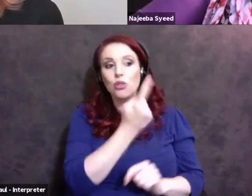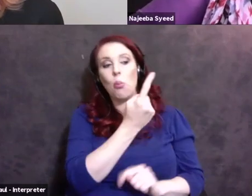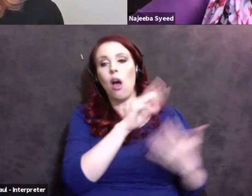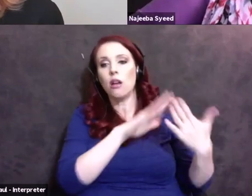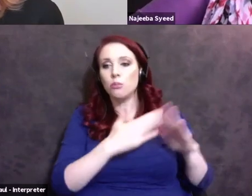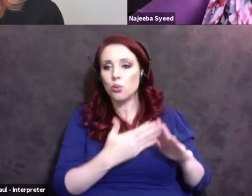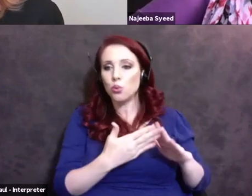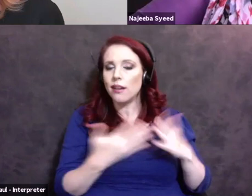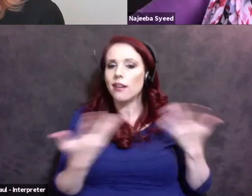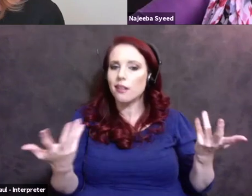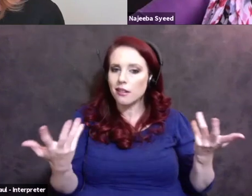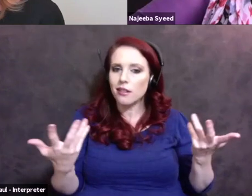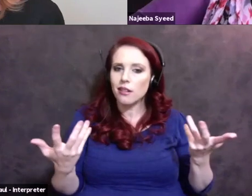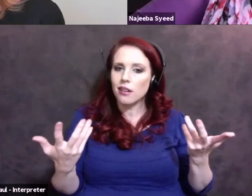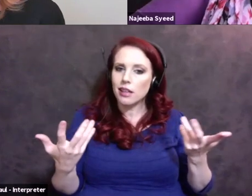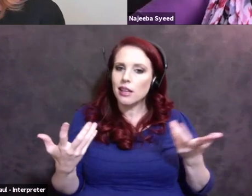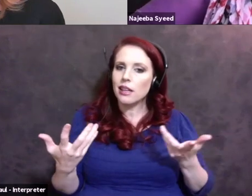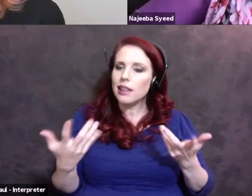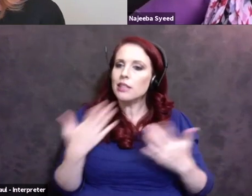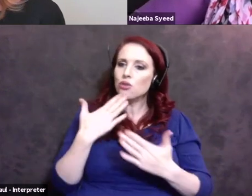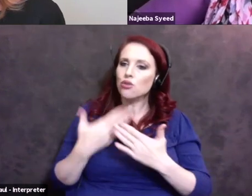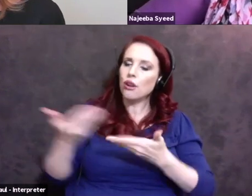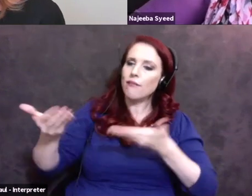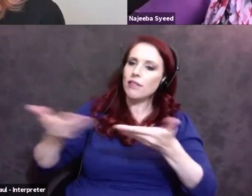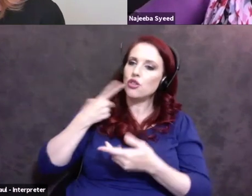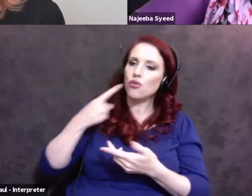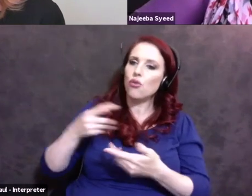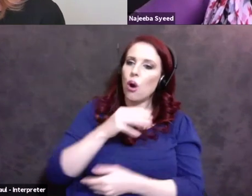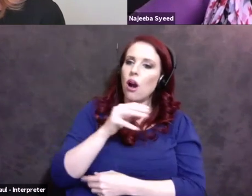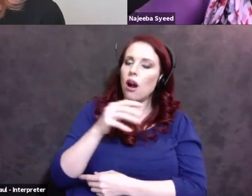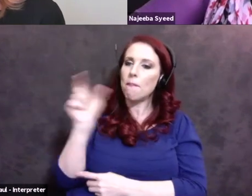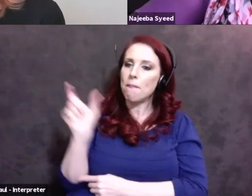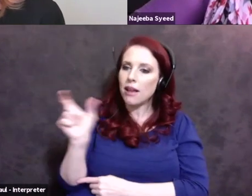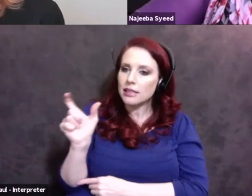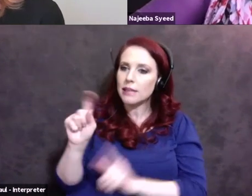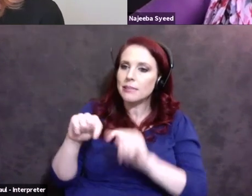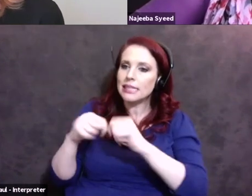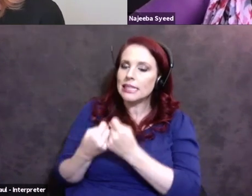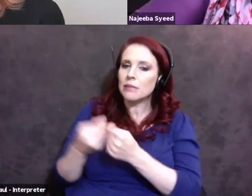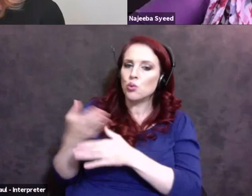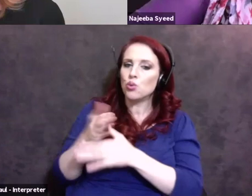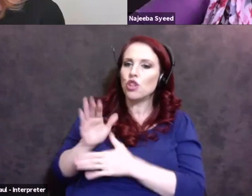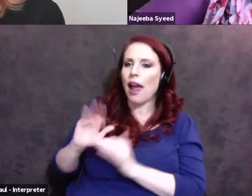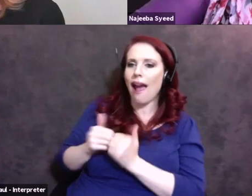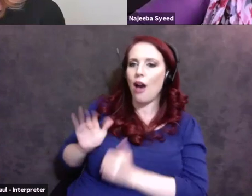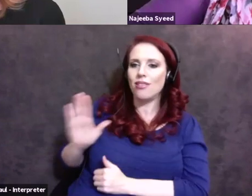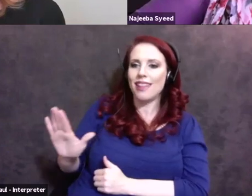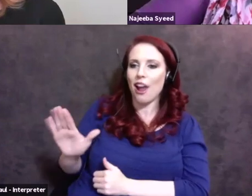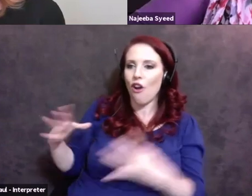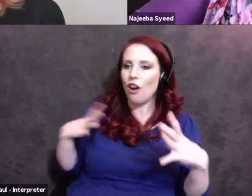for Muslim team members to share, maybe, a way that they celebrate a holiday as well.